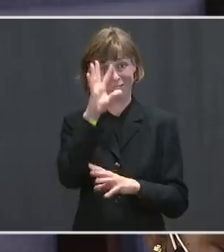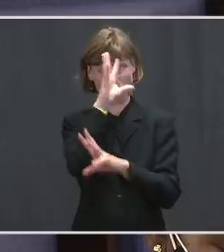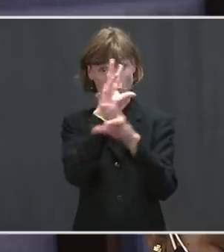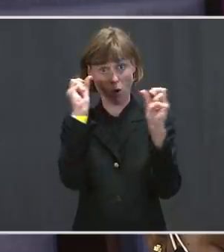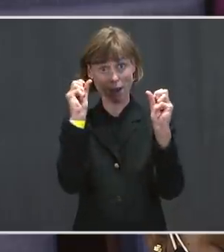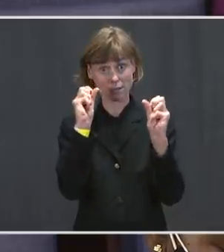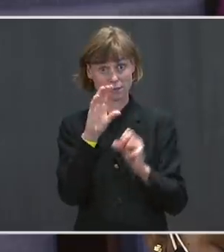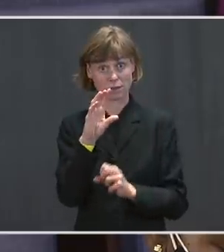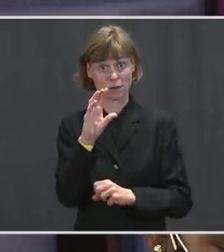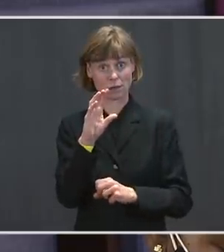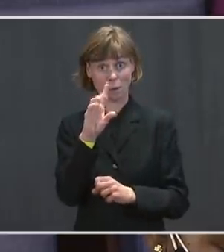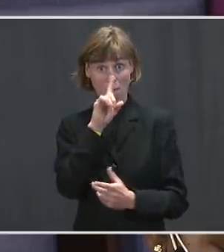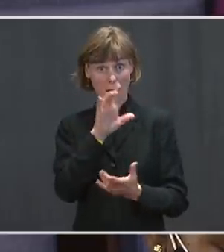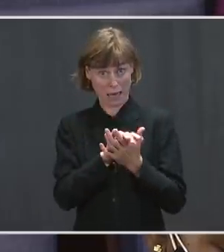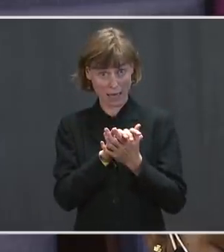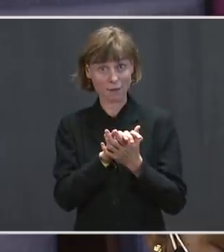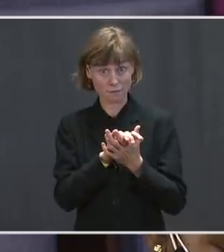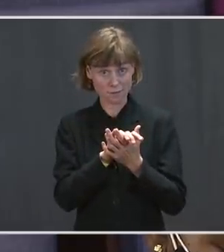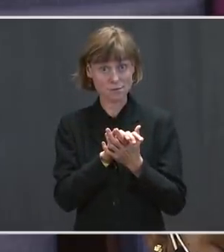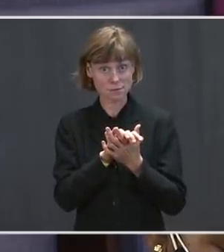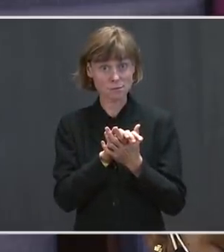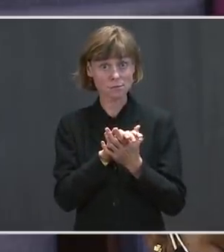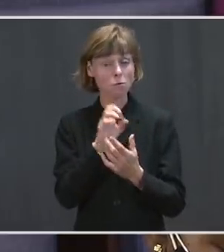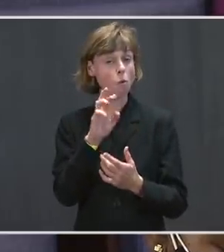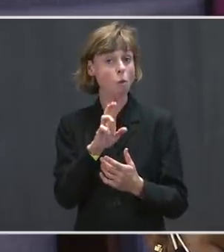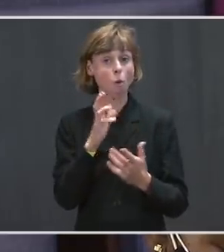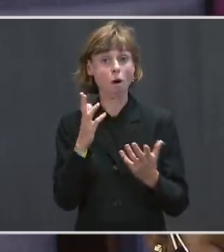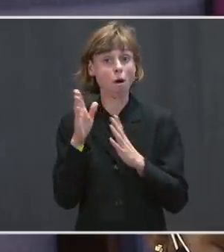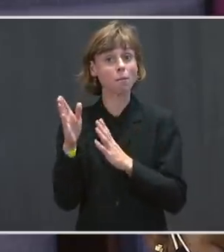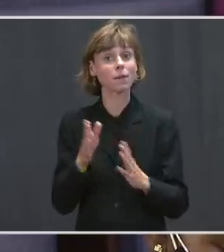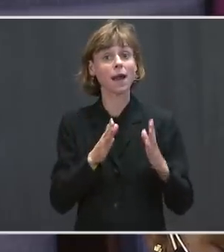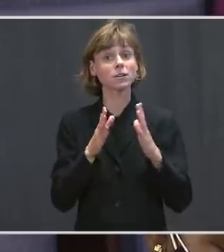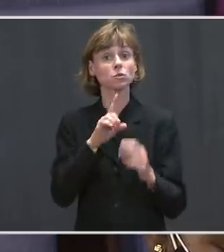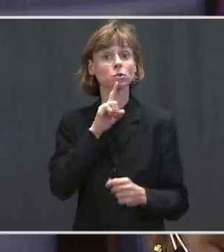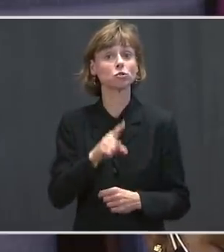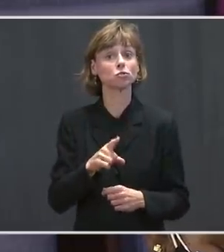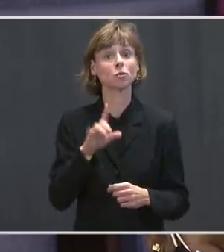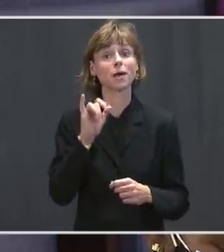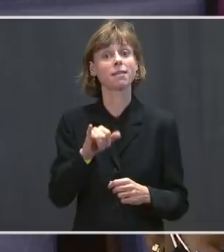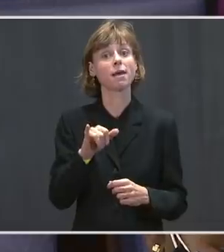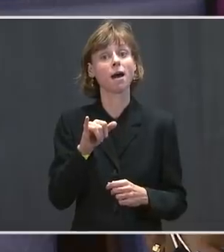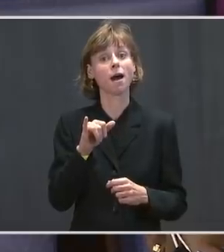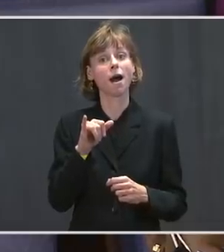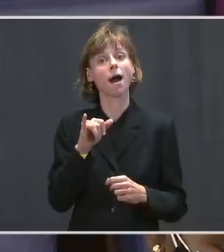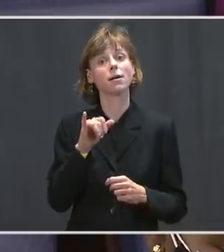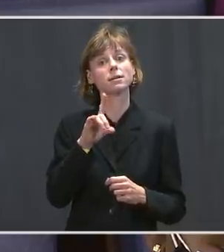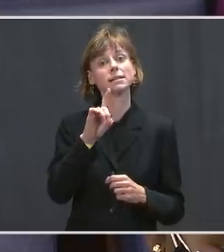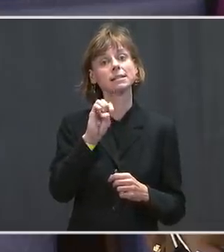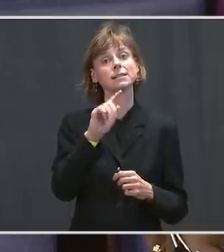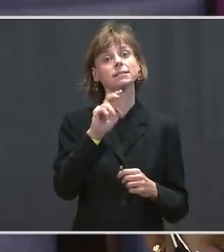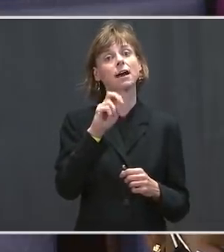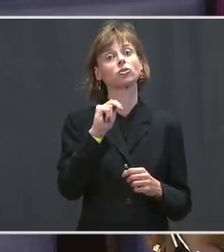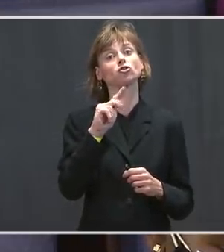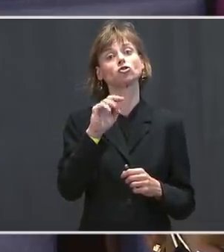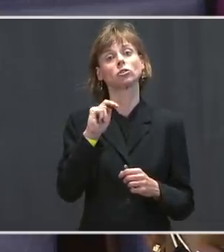believes or plans to in any way make sure that detention centers for undocumented immigrants,